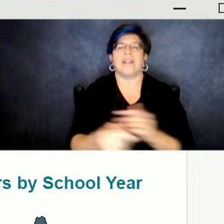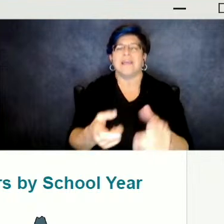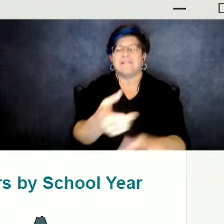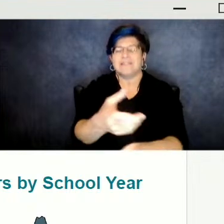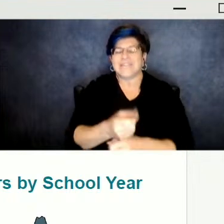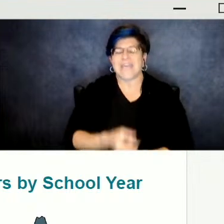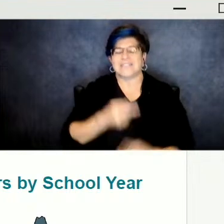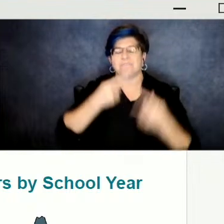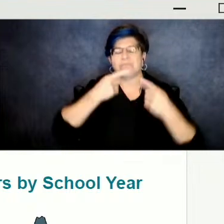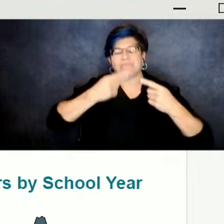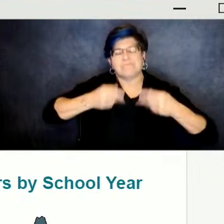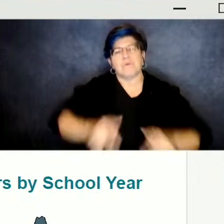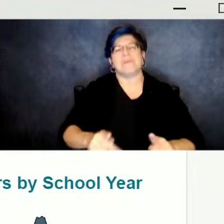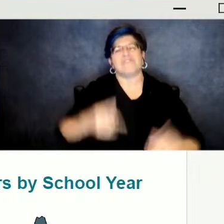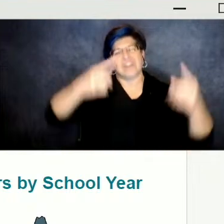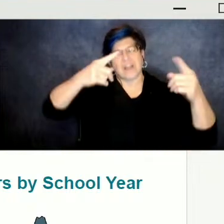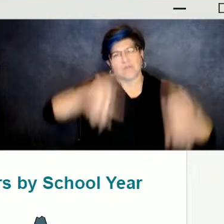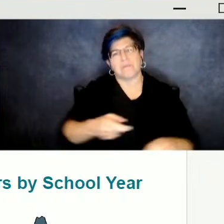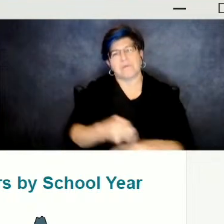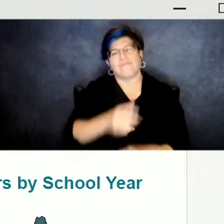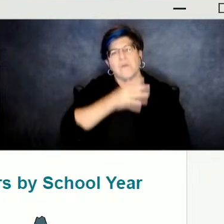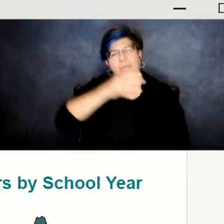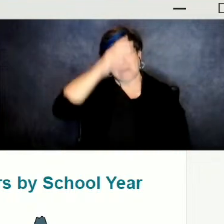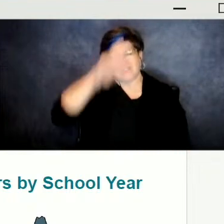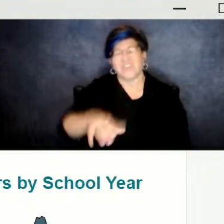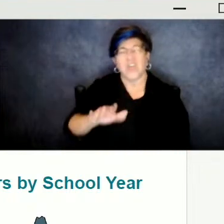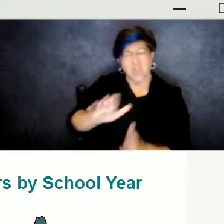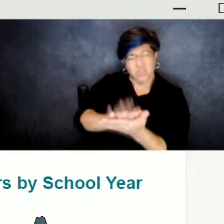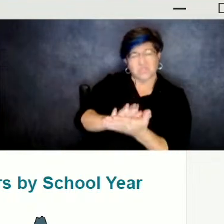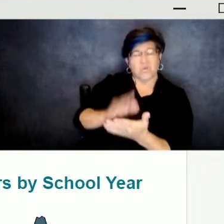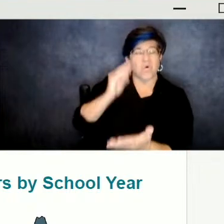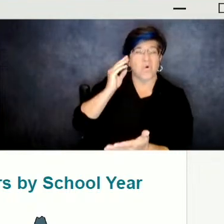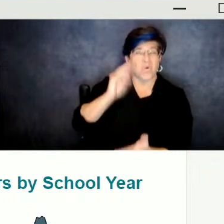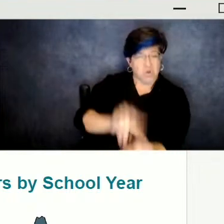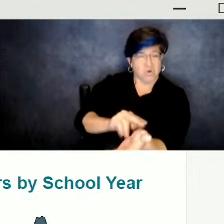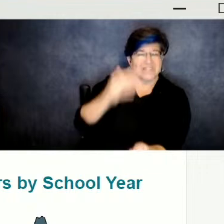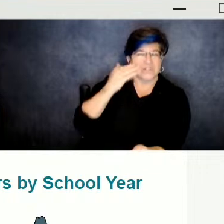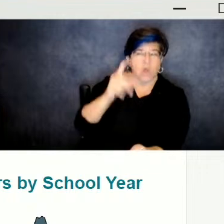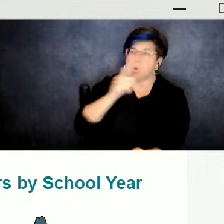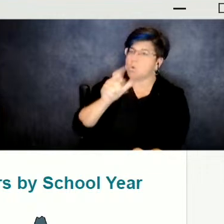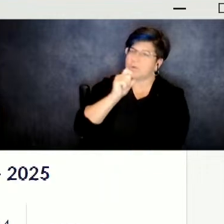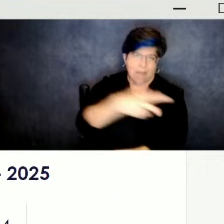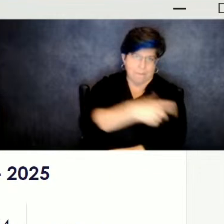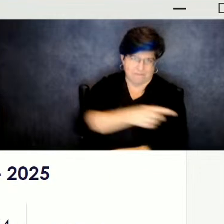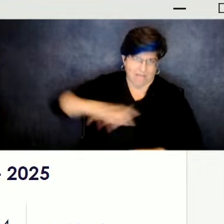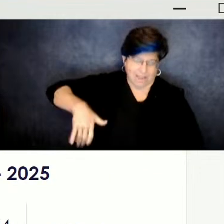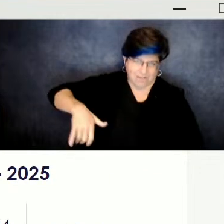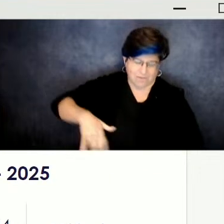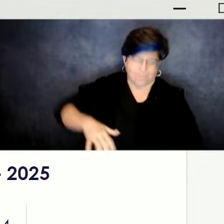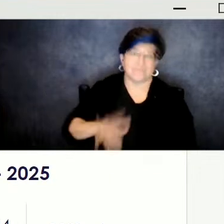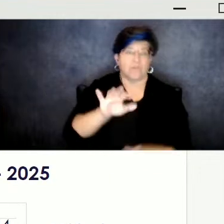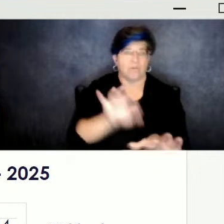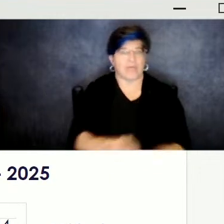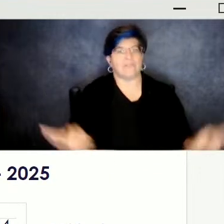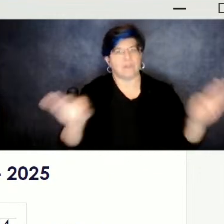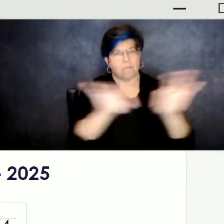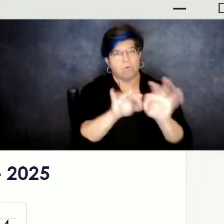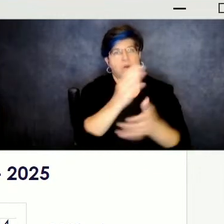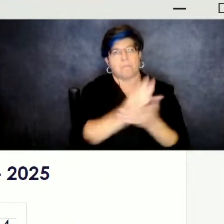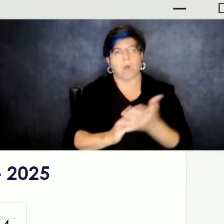VACCINATES ON SITE AT SCHOOL BECAUSE THE SCHOOL NURSES KNOW EXACTLY WHO'S NOT VACCINATED.